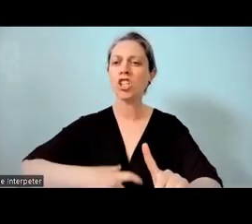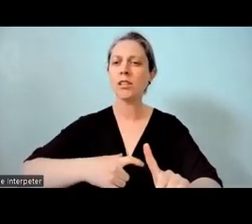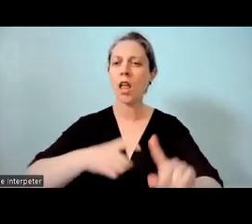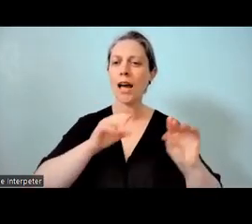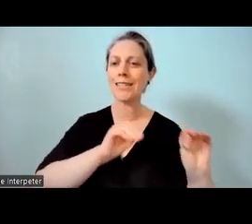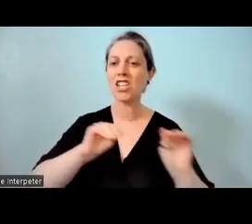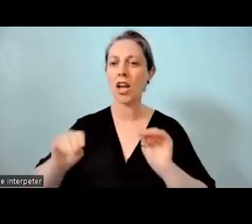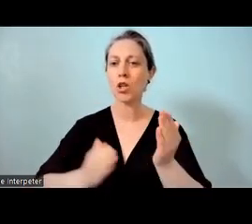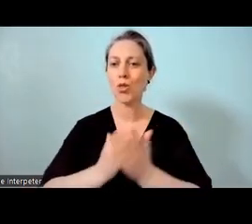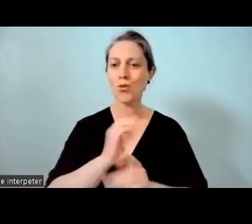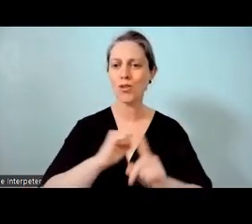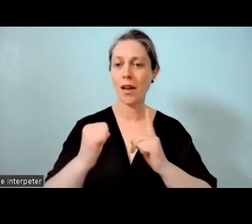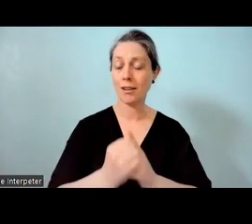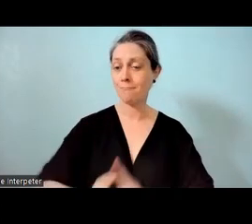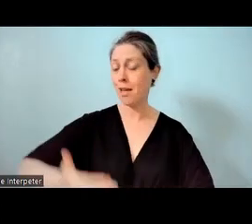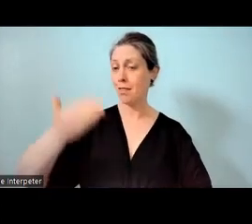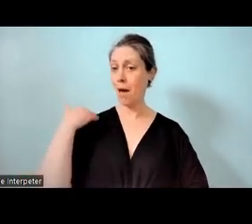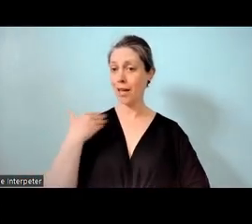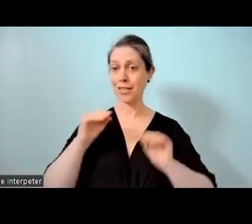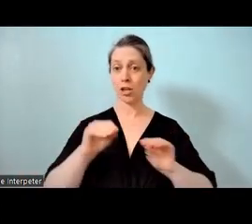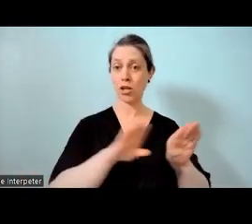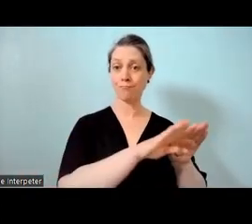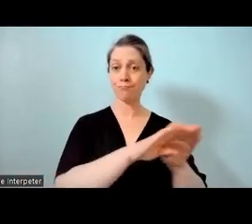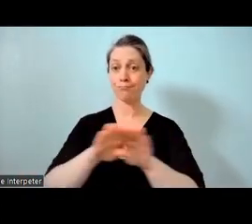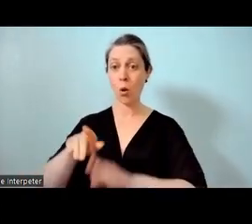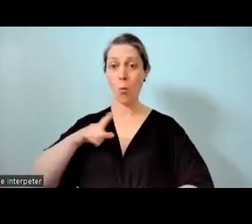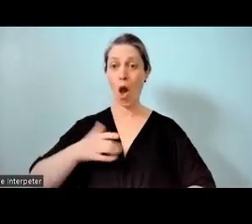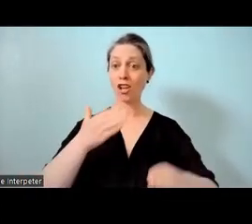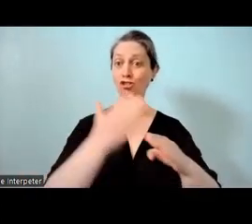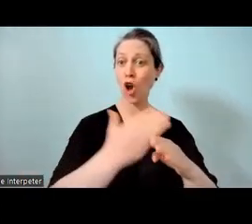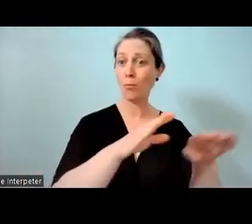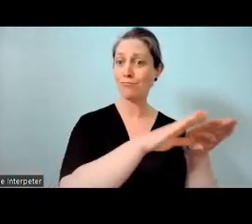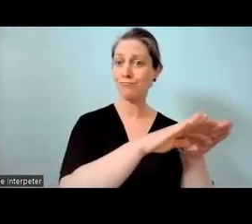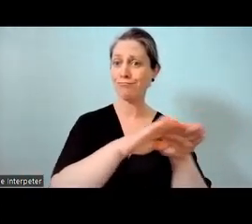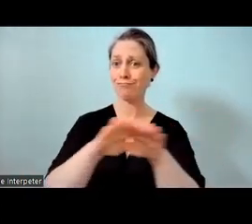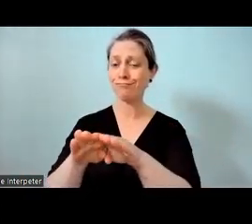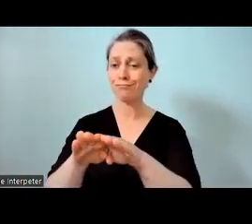because our jobs were basically the same. [Todd] Getting away from one size fits all